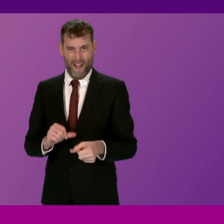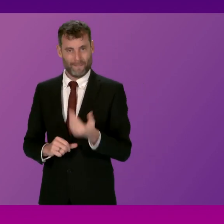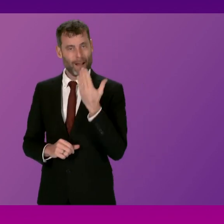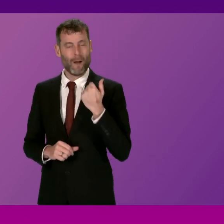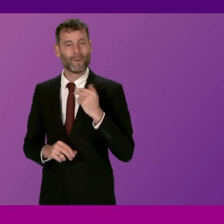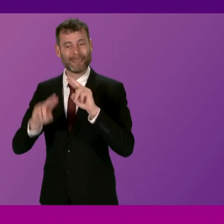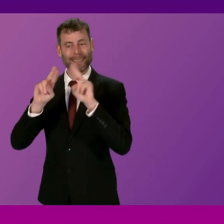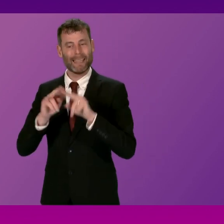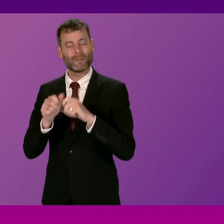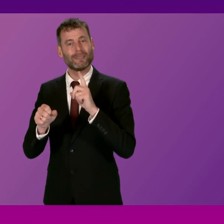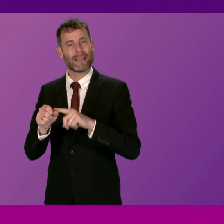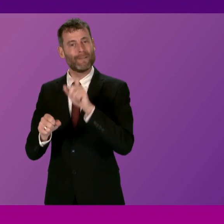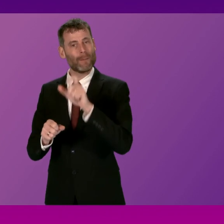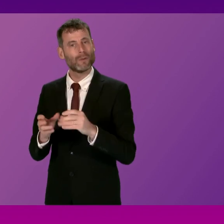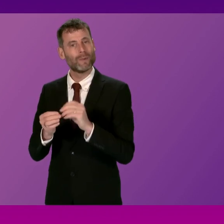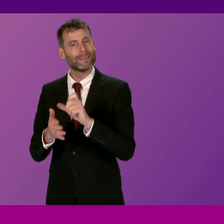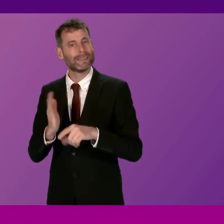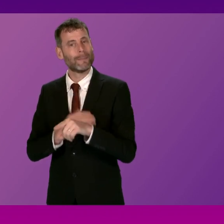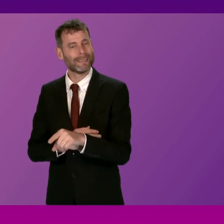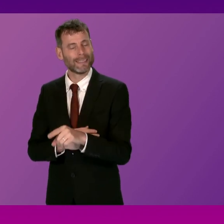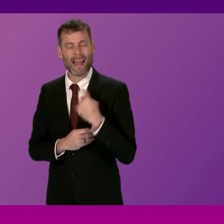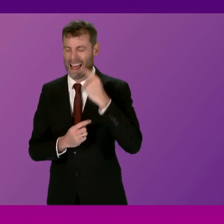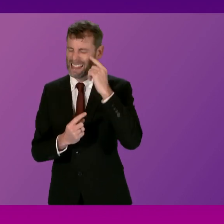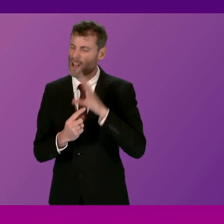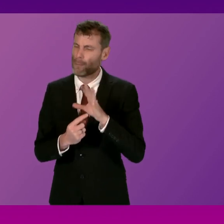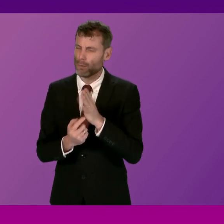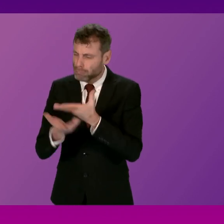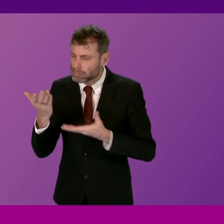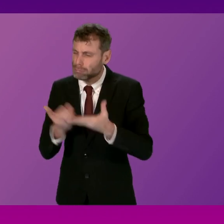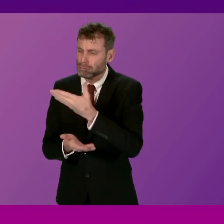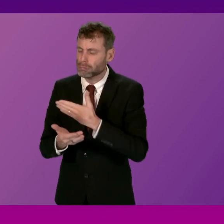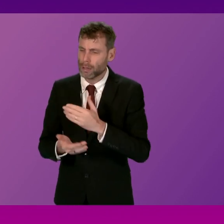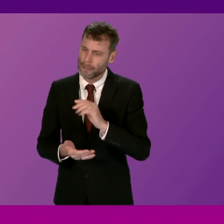It is important that we take time in the chamber to continue to highlight, engage with and